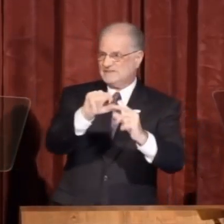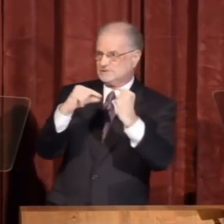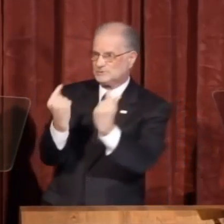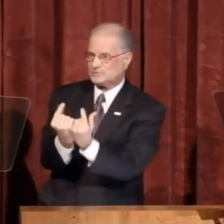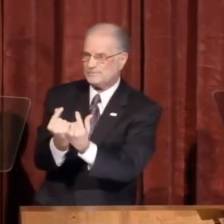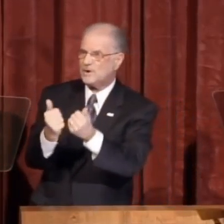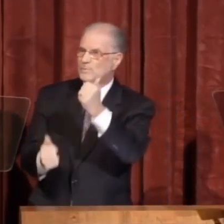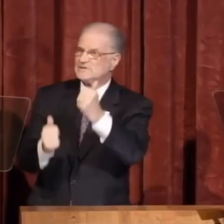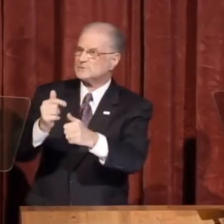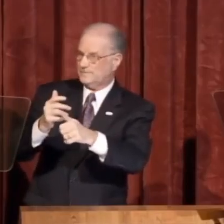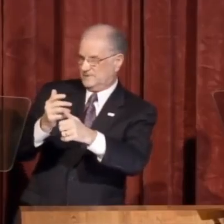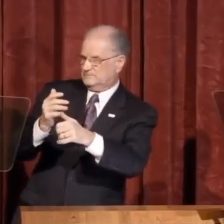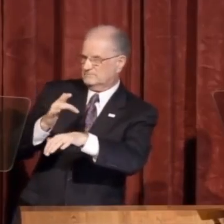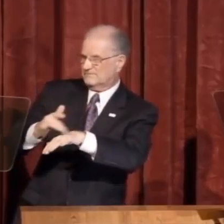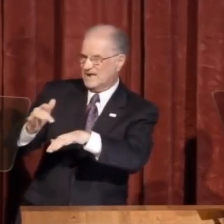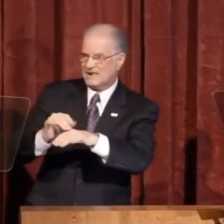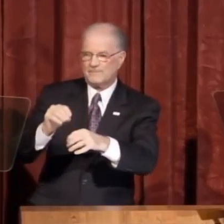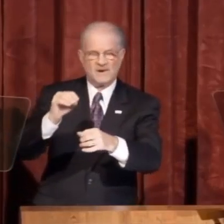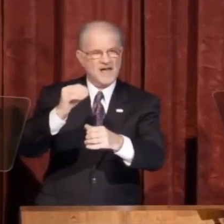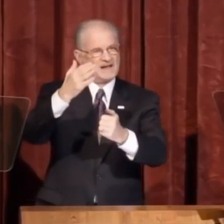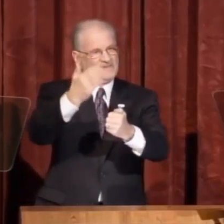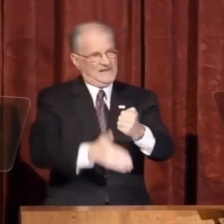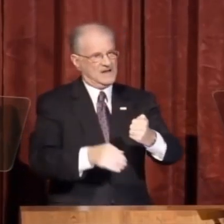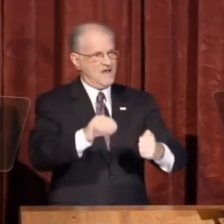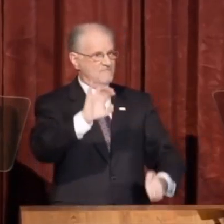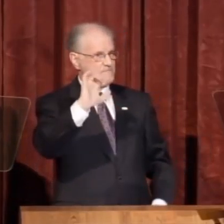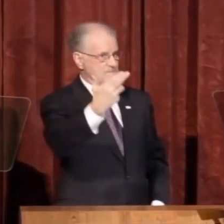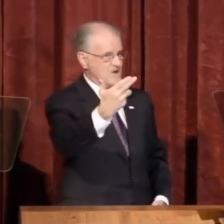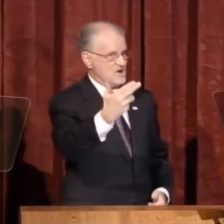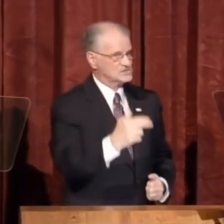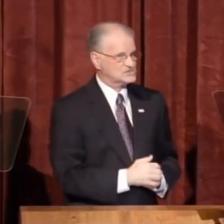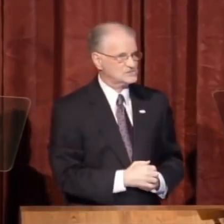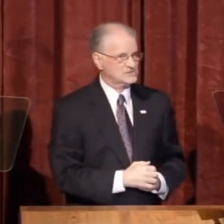For too long, people who are deaf or hard-of-hearing